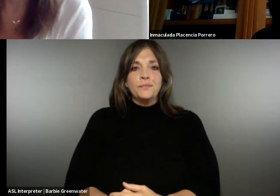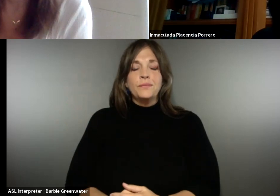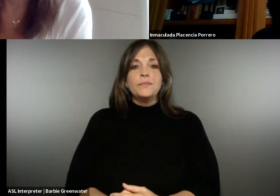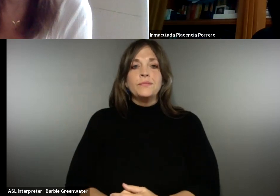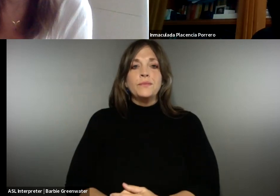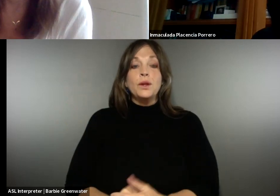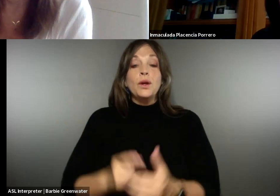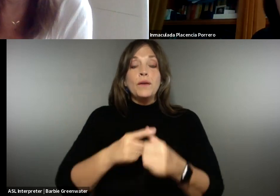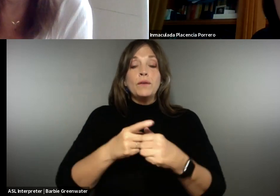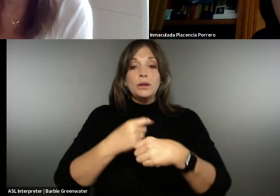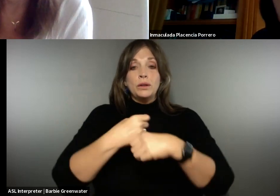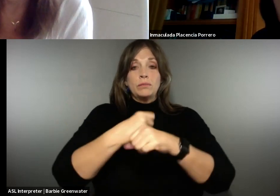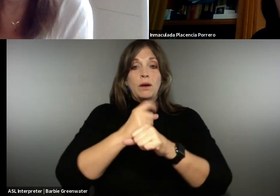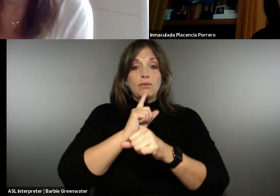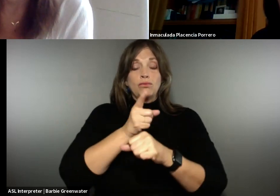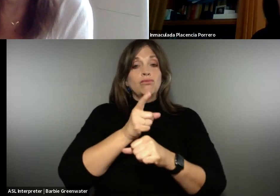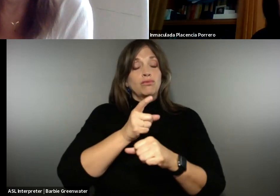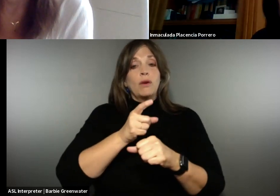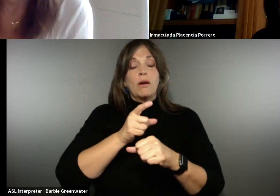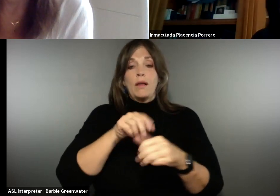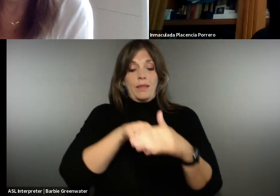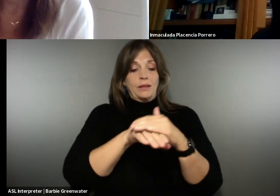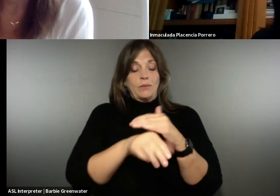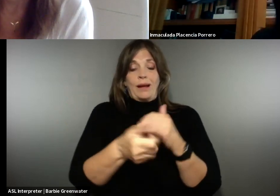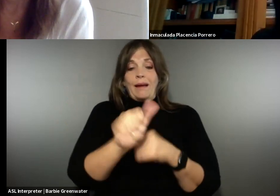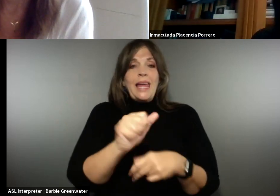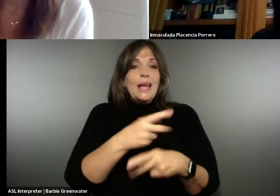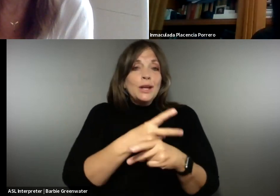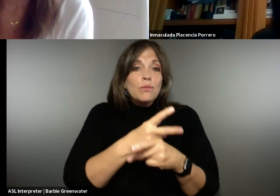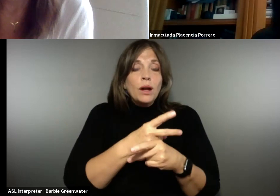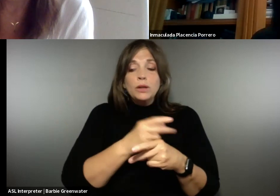1, section 3, and they are of the following nature. First